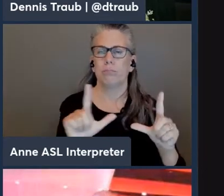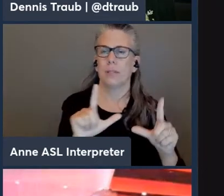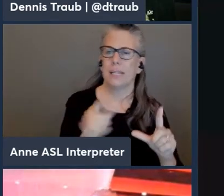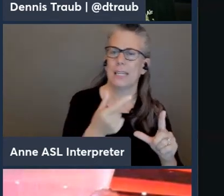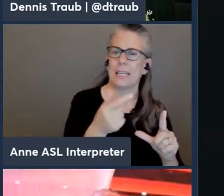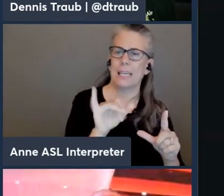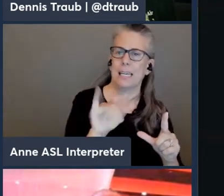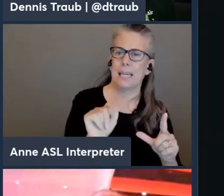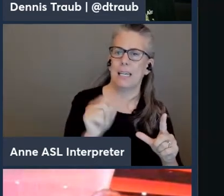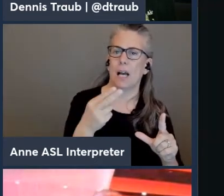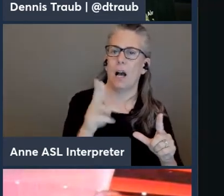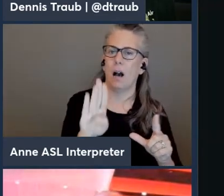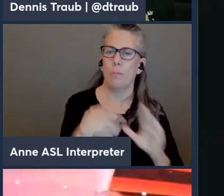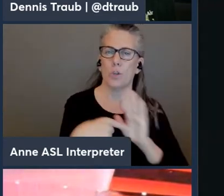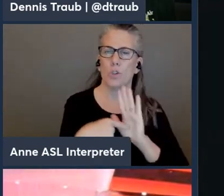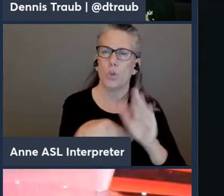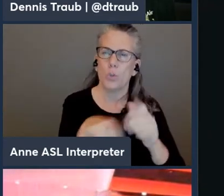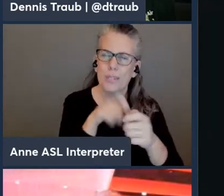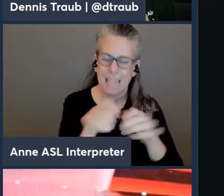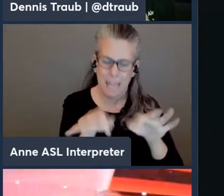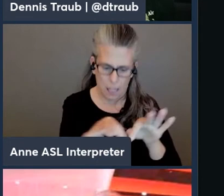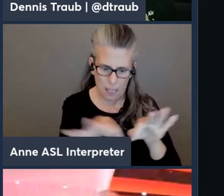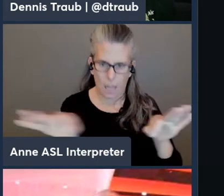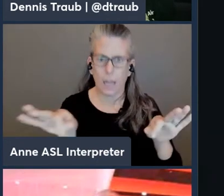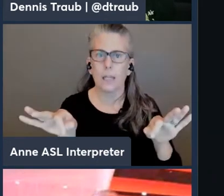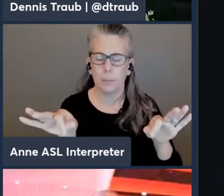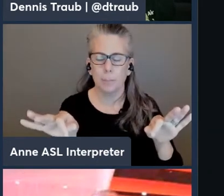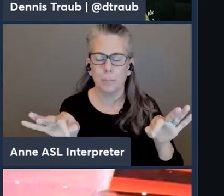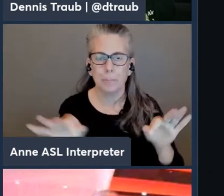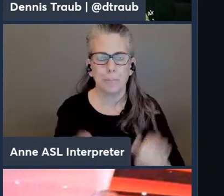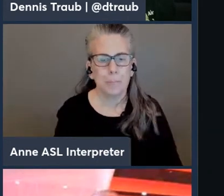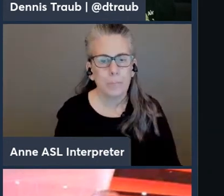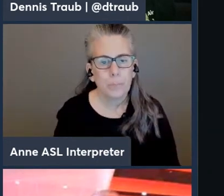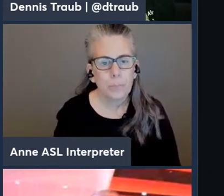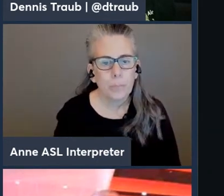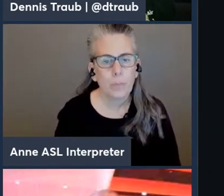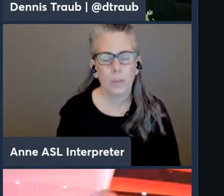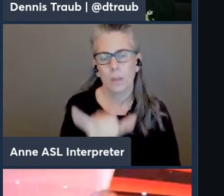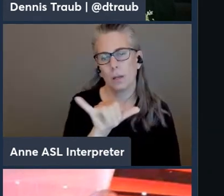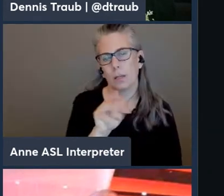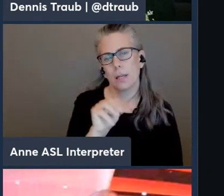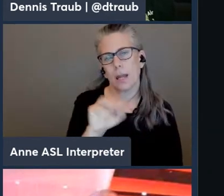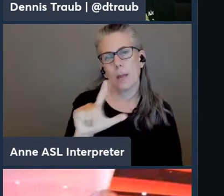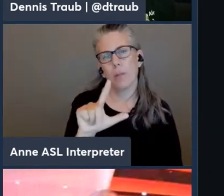So we can see here that there's a YAML file for Travis CI,